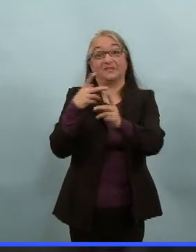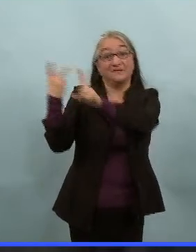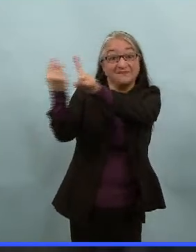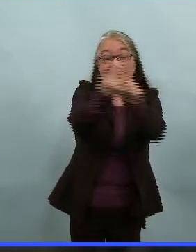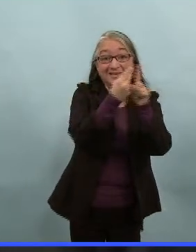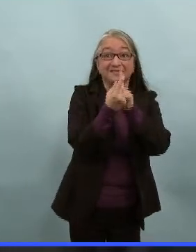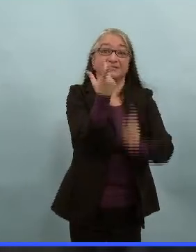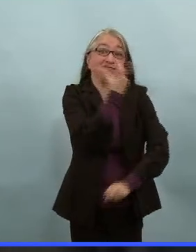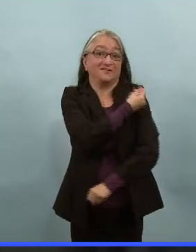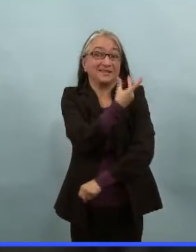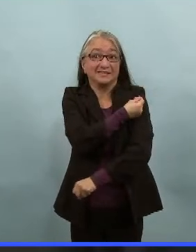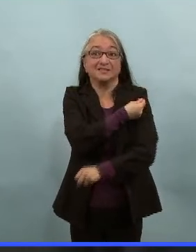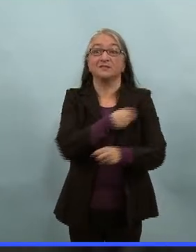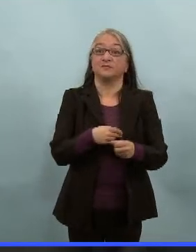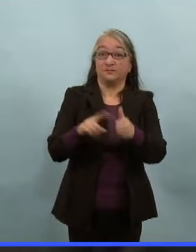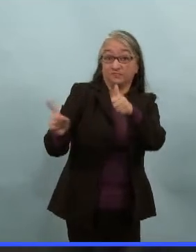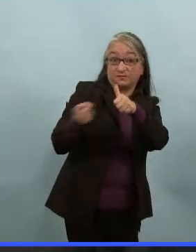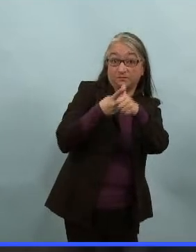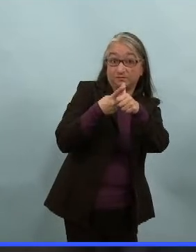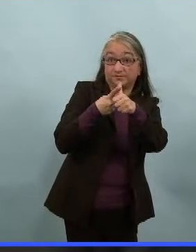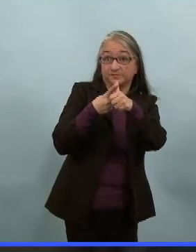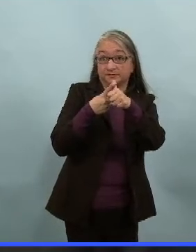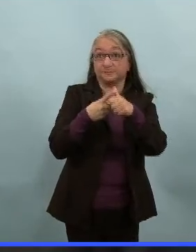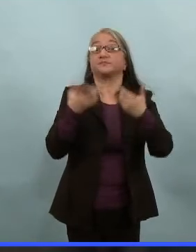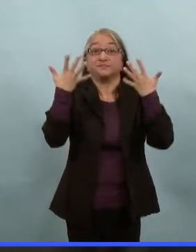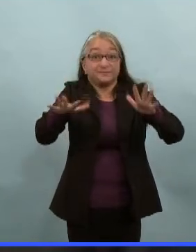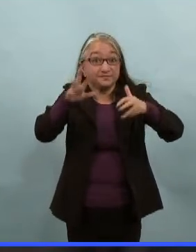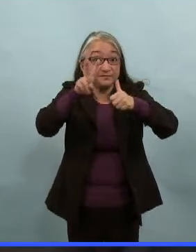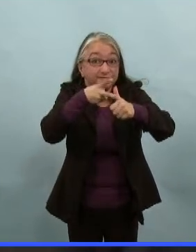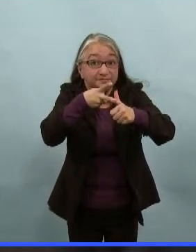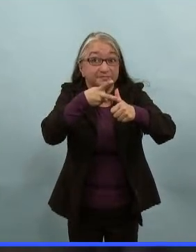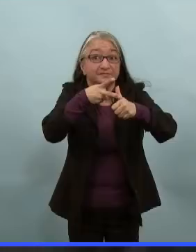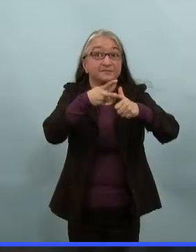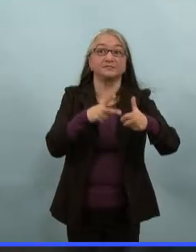get the second if you qualify your third get your third dose so again there's lots of tools there